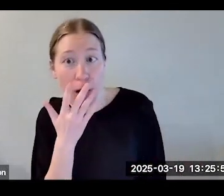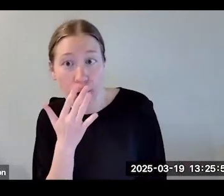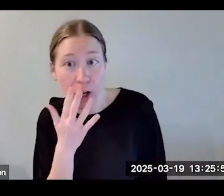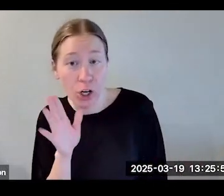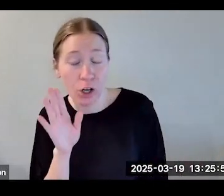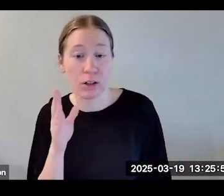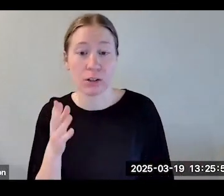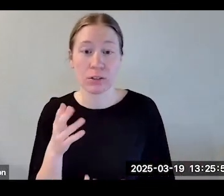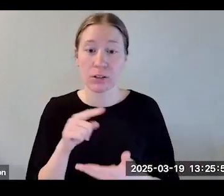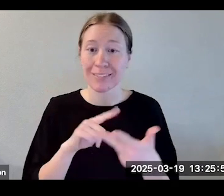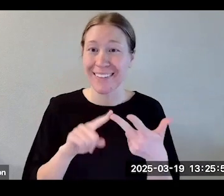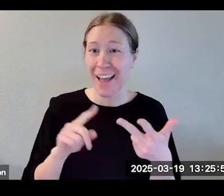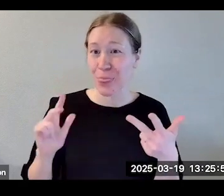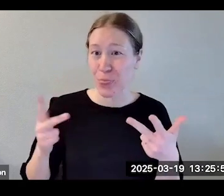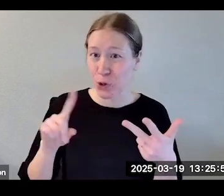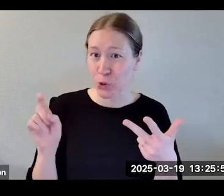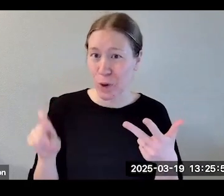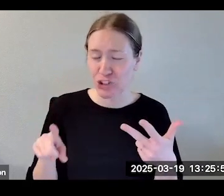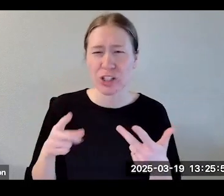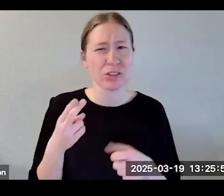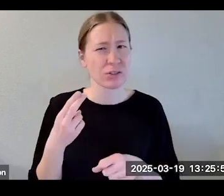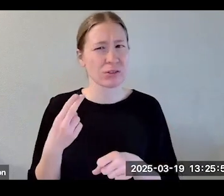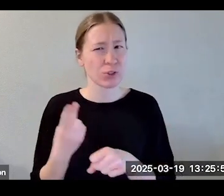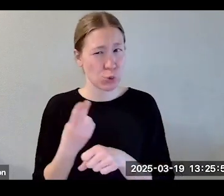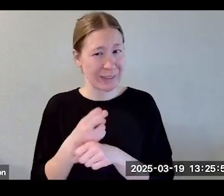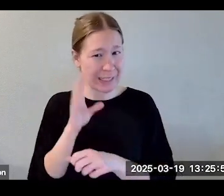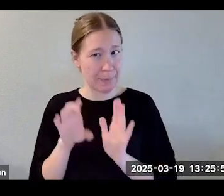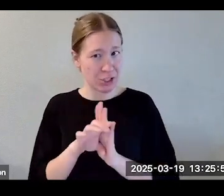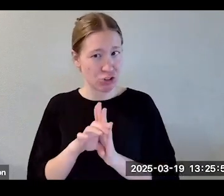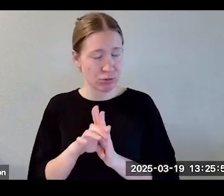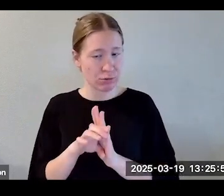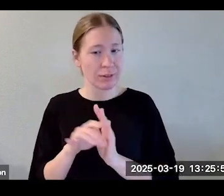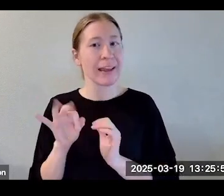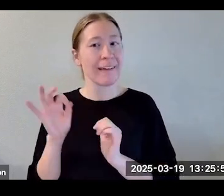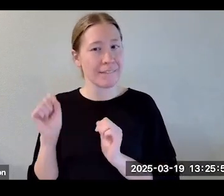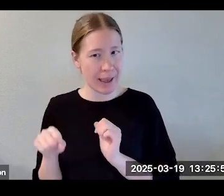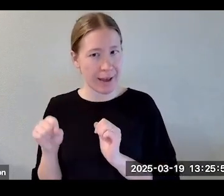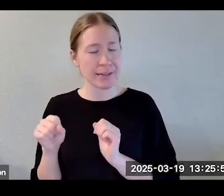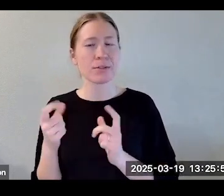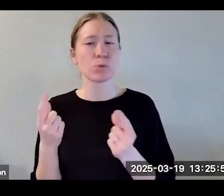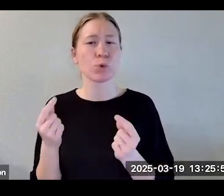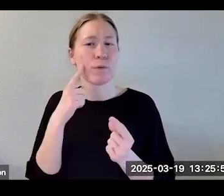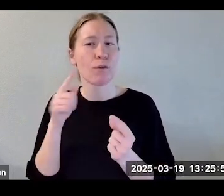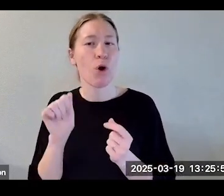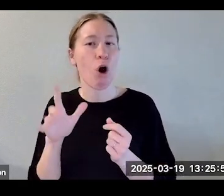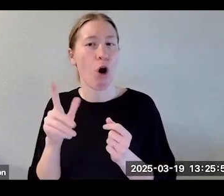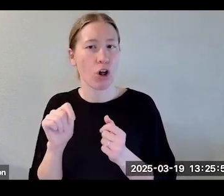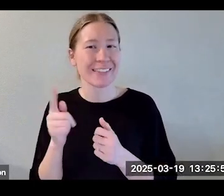If so, how are we gonna provide alt text? So we need to consider those questions